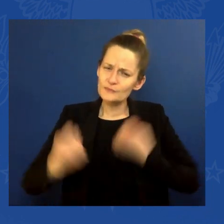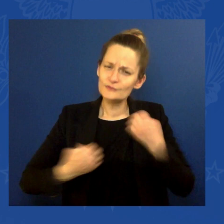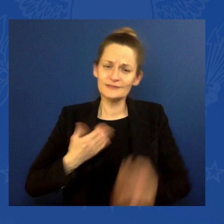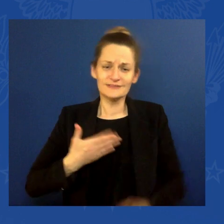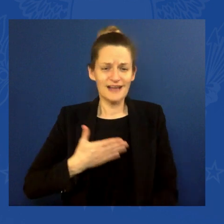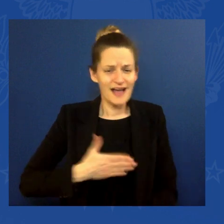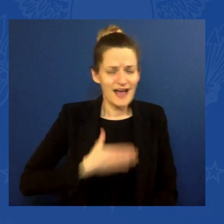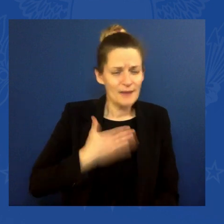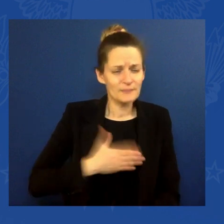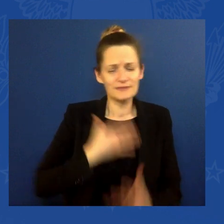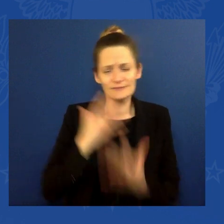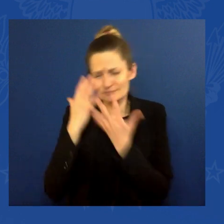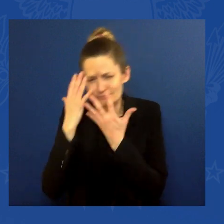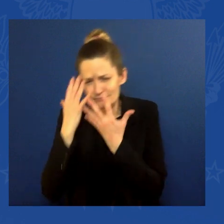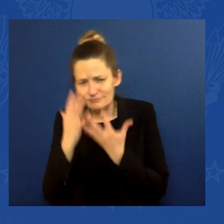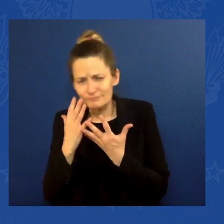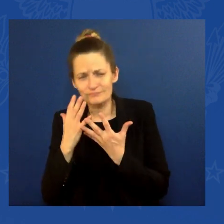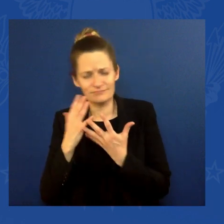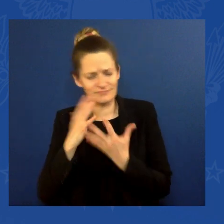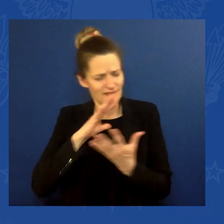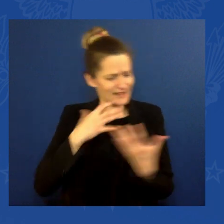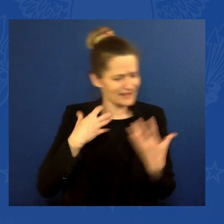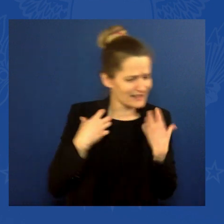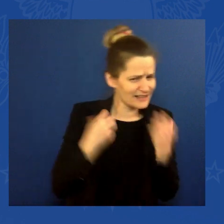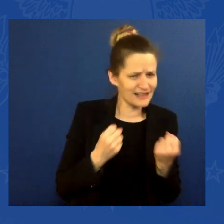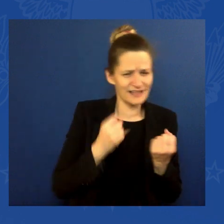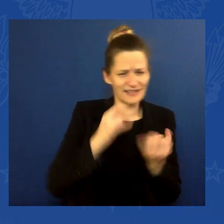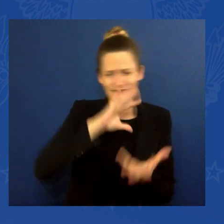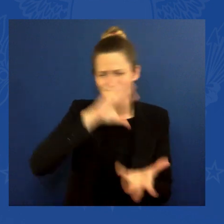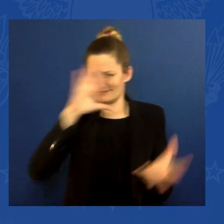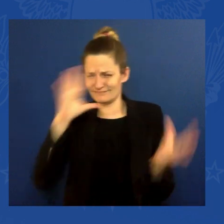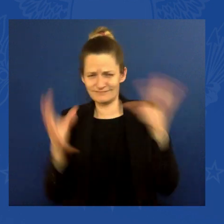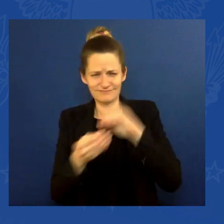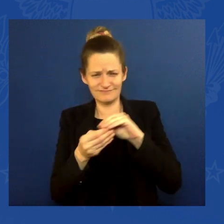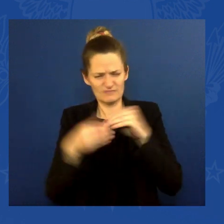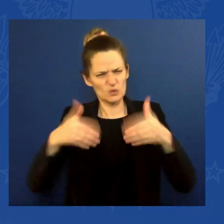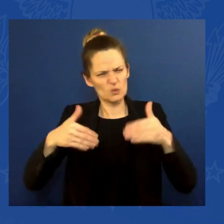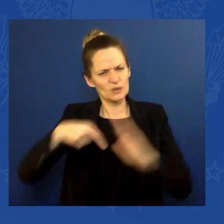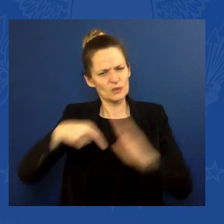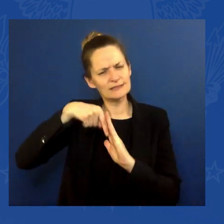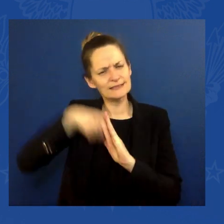Despite everything, we've never stopped being dreamers. And I think we Irish are the only people in the world